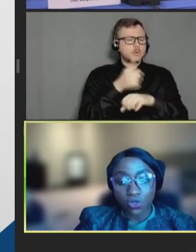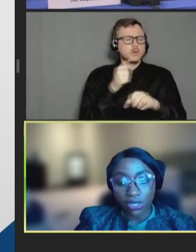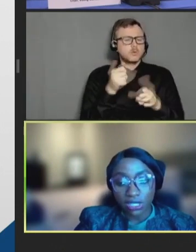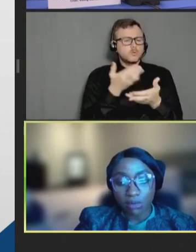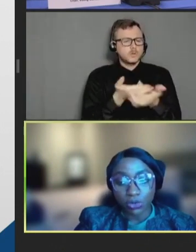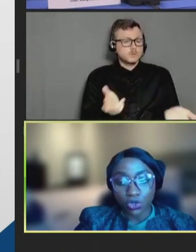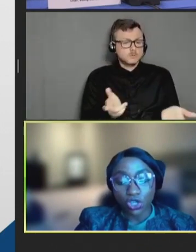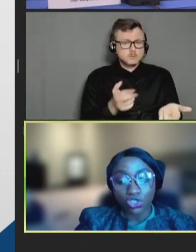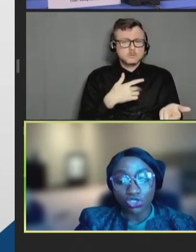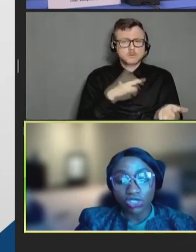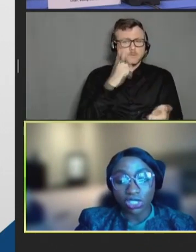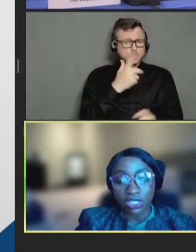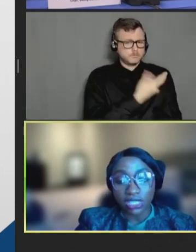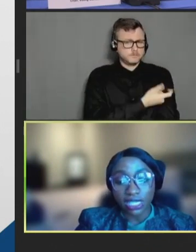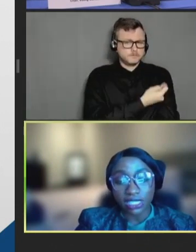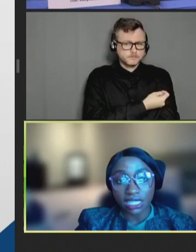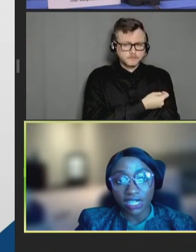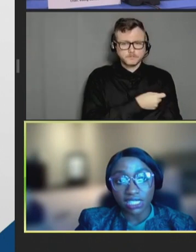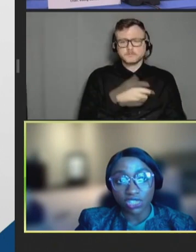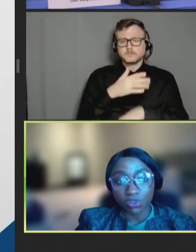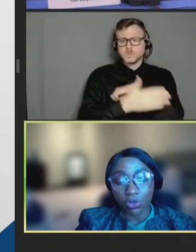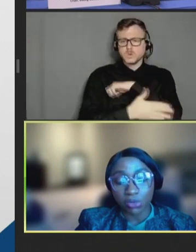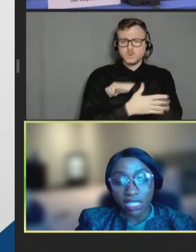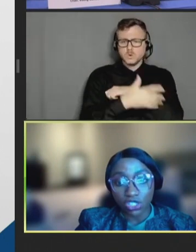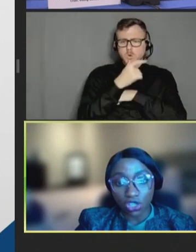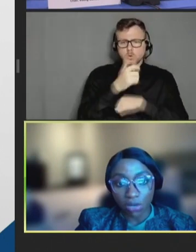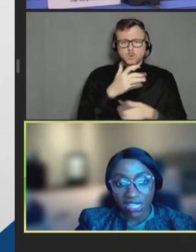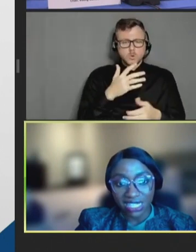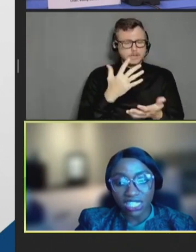We saw examples of countries that really taken advantage of the momentum and the